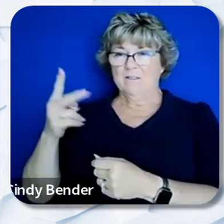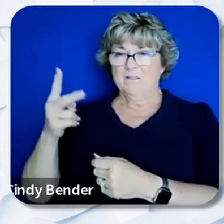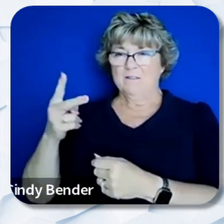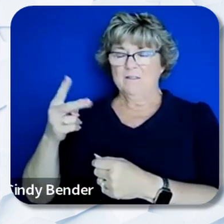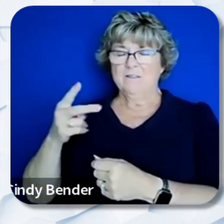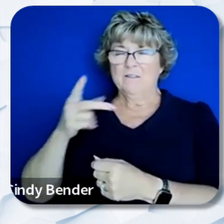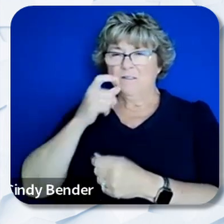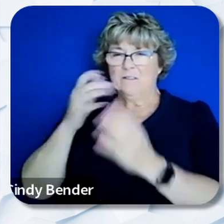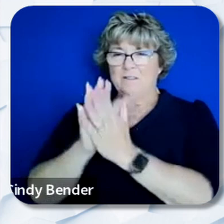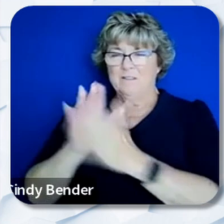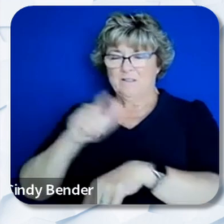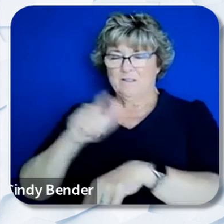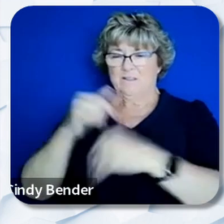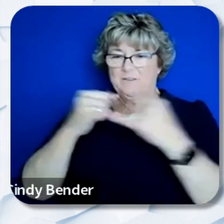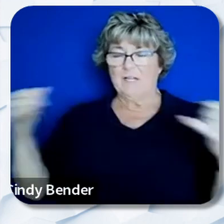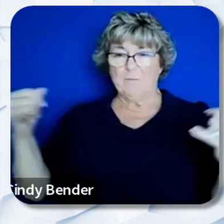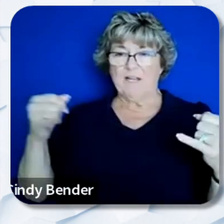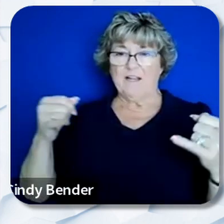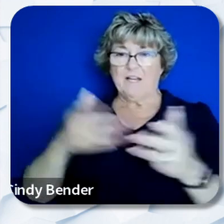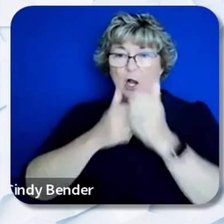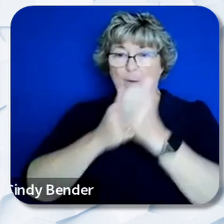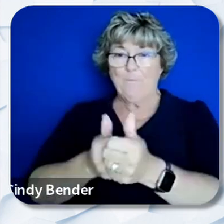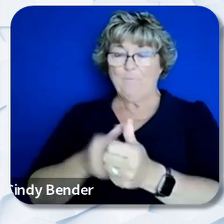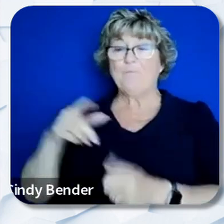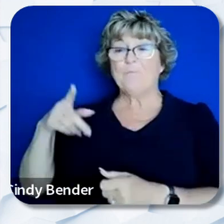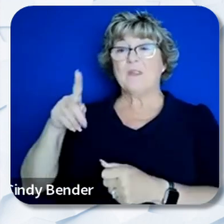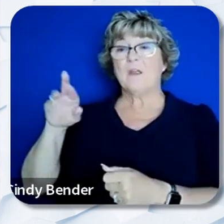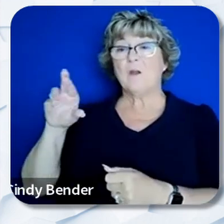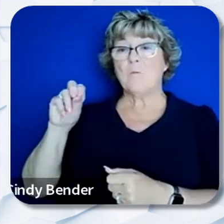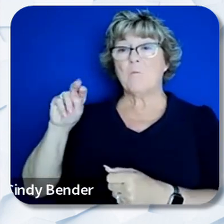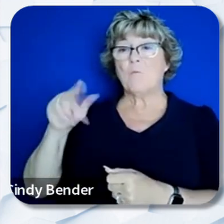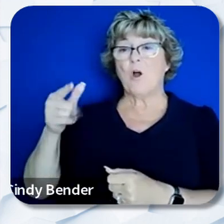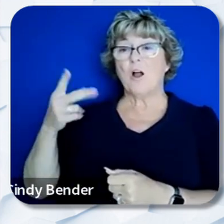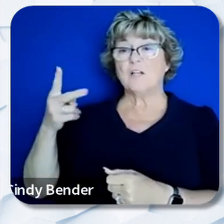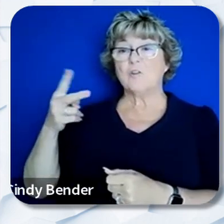about the timeline compliance. So the Prong 2 right now we're gonna be looking until after